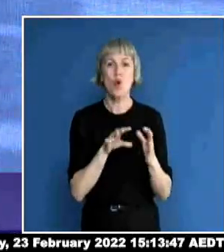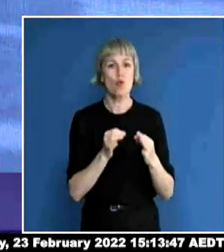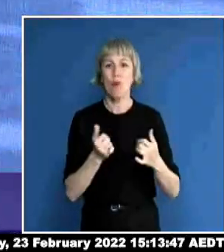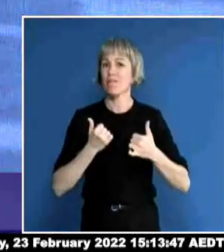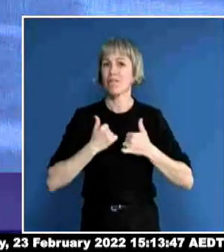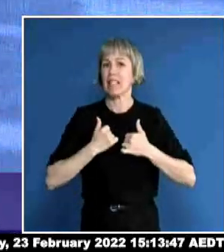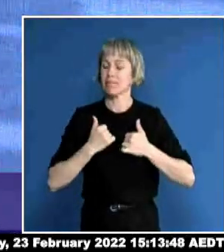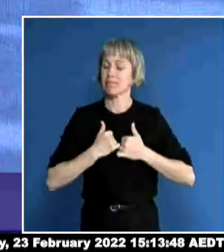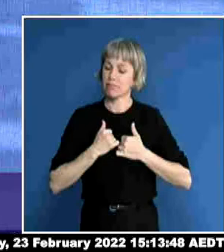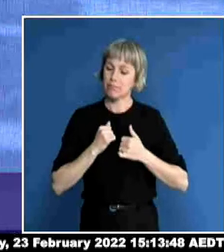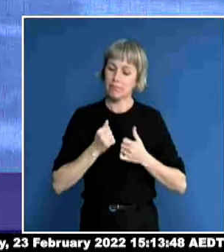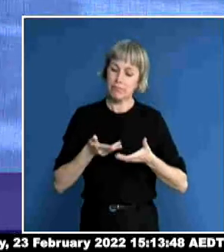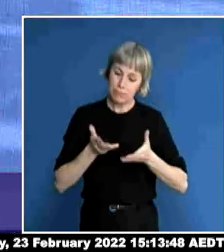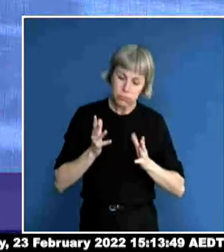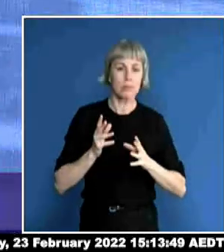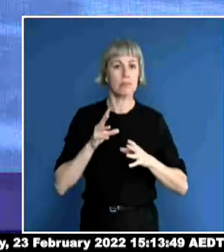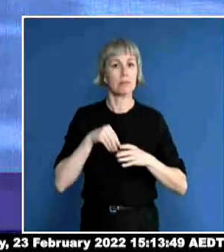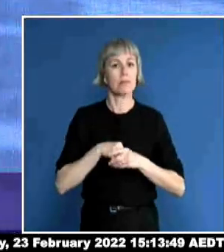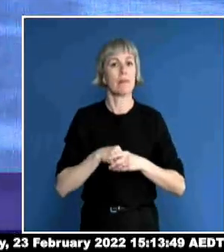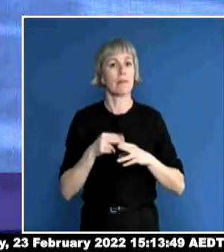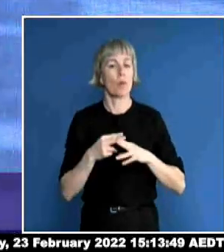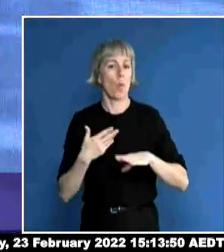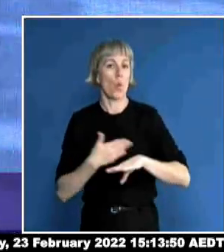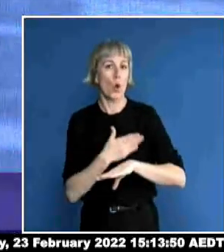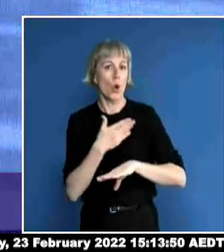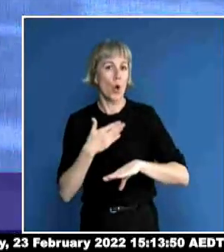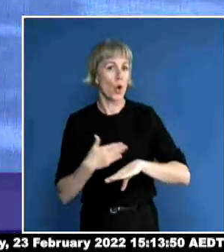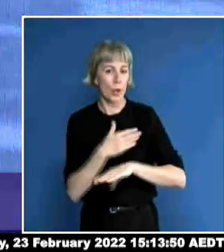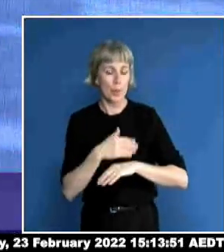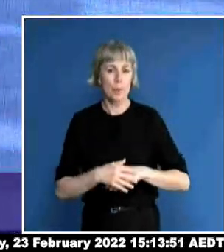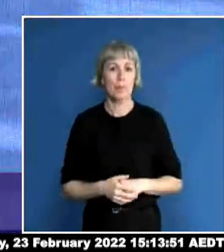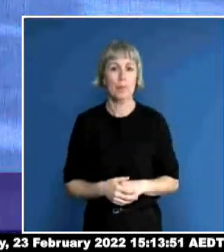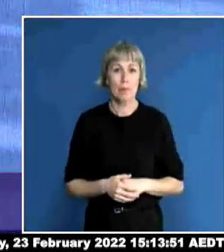providers. You've lost your trust in employers.